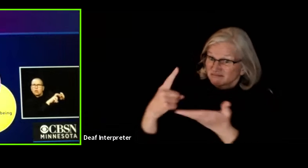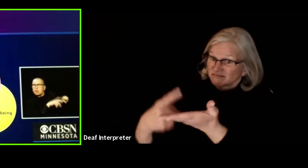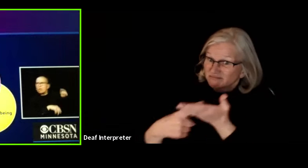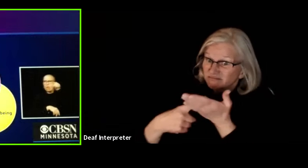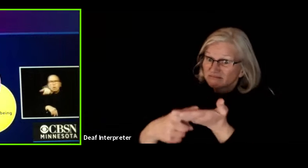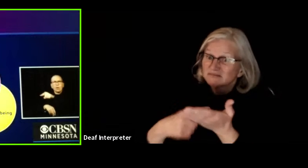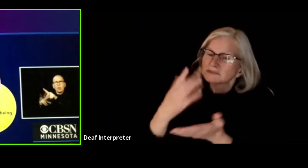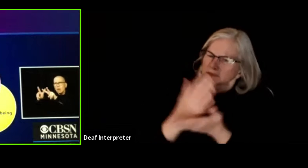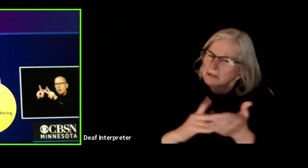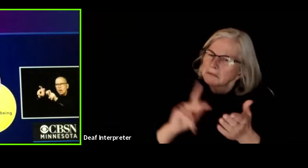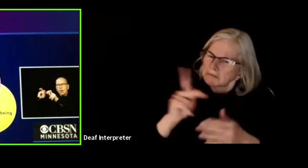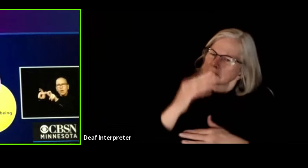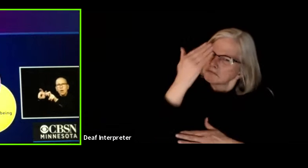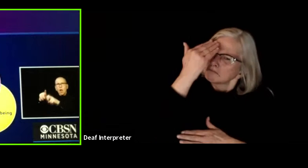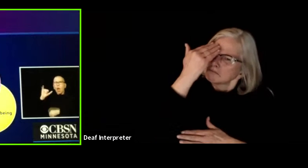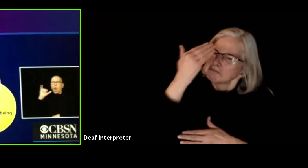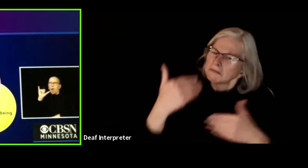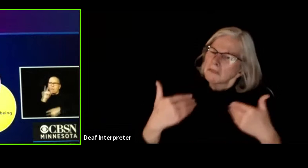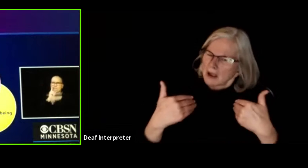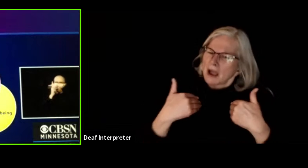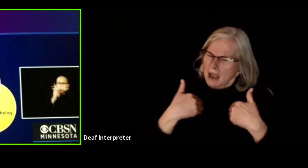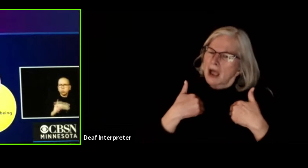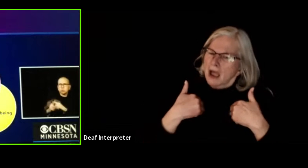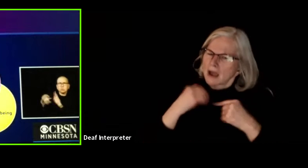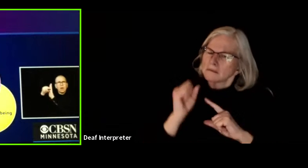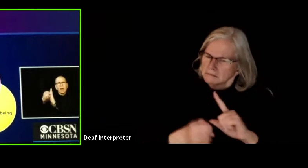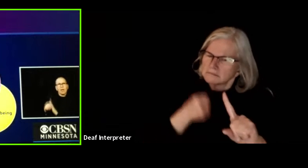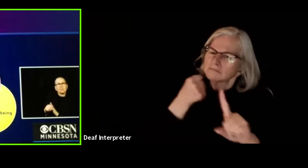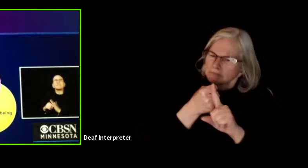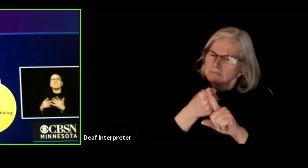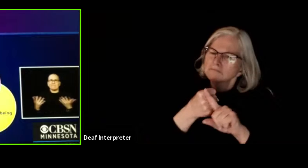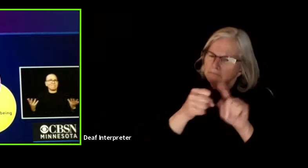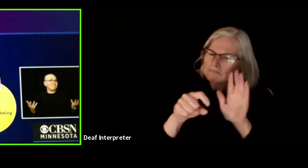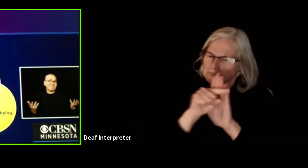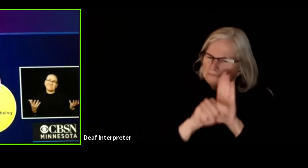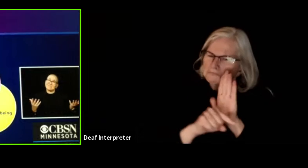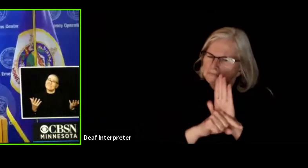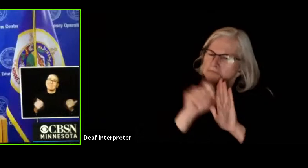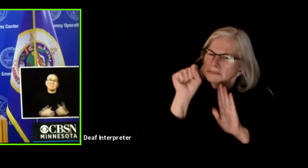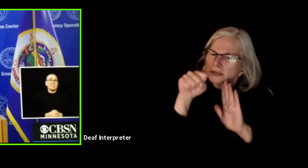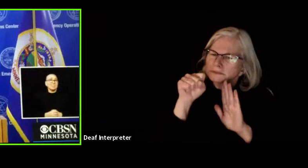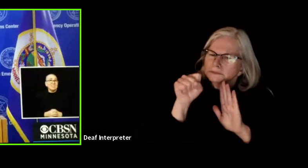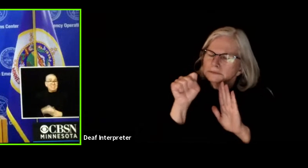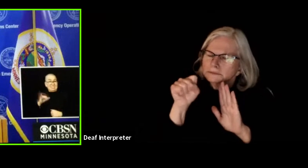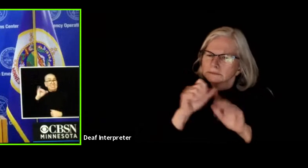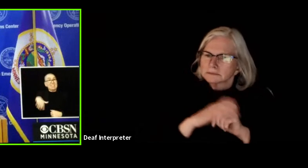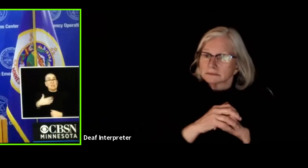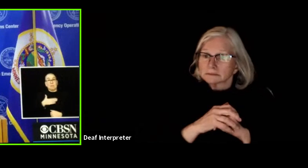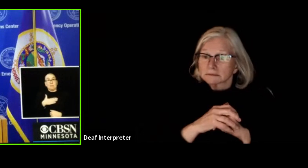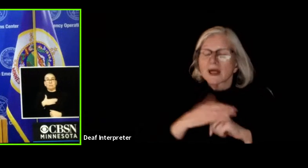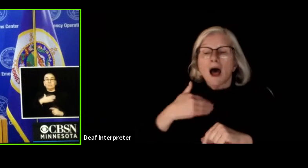THROUGH THIS, THAT OVERWHELMING EMOTION I HAD LAST NIGHT TO SEE MY LITTLE GUY COMING HOME SMILING AFTER A SPORTS PRACTICE